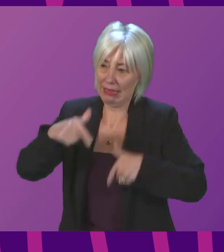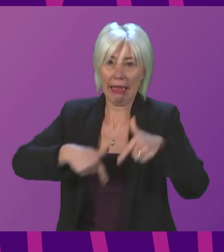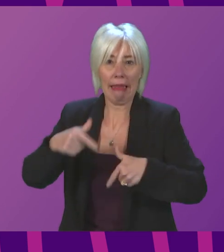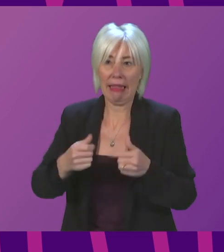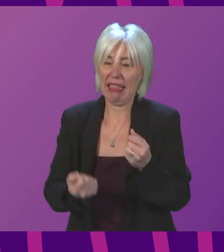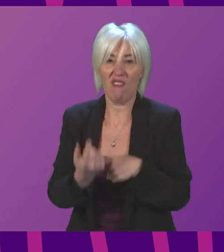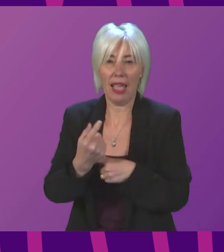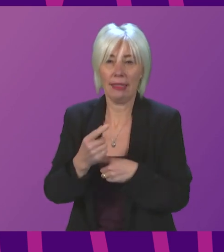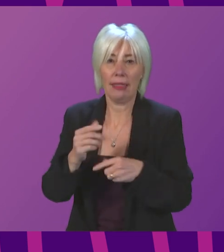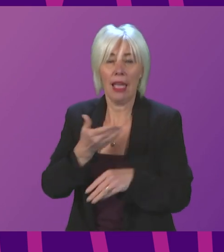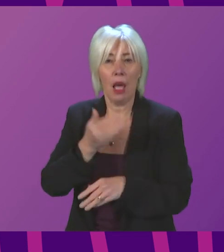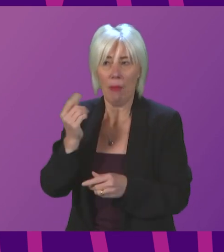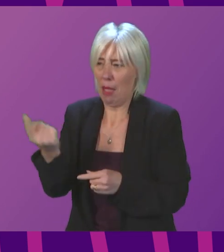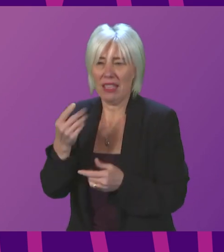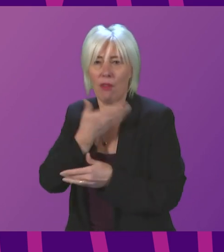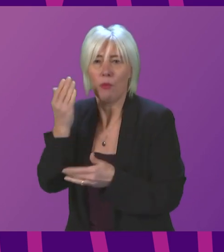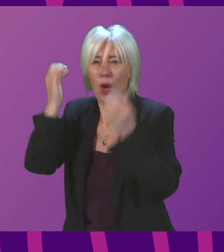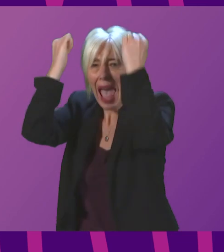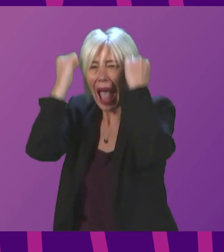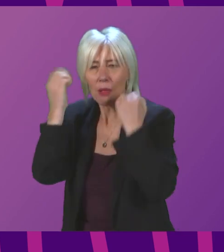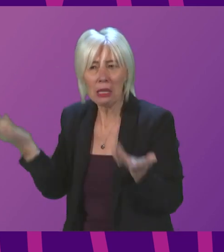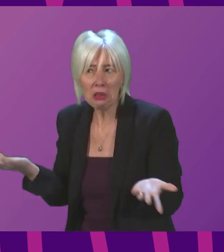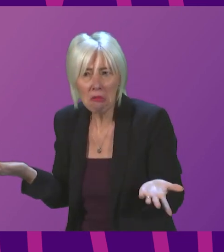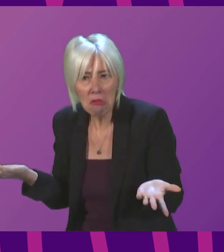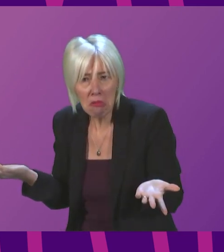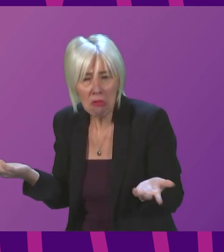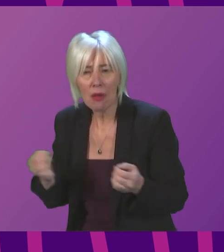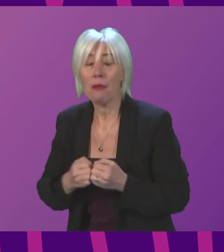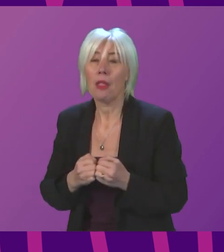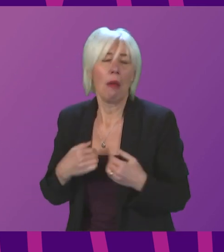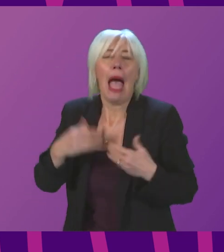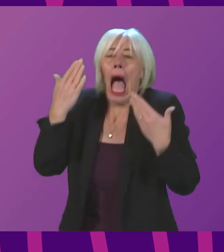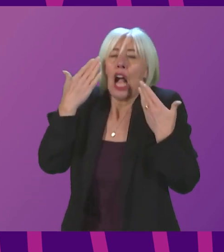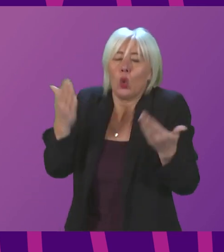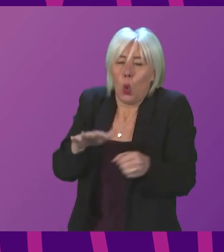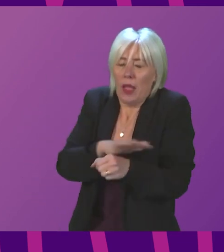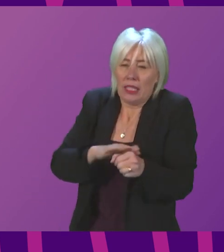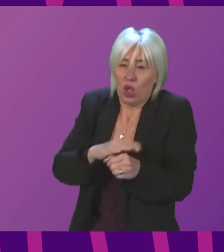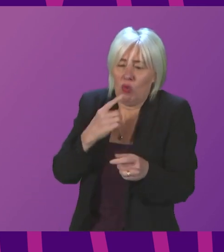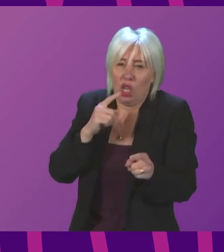I do not know the circumstances of that. There are differences of opinion about the wearing